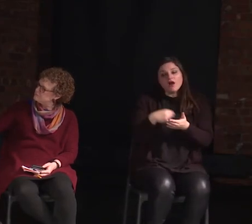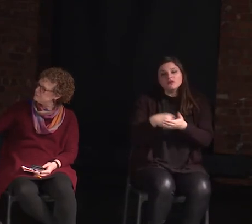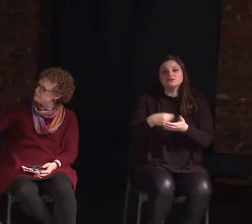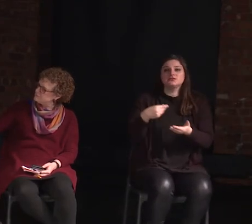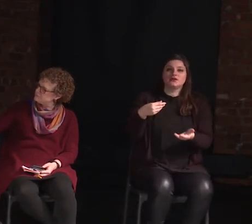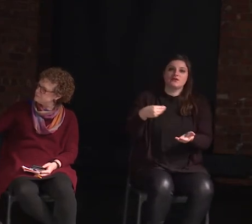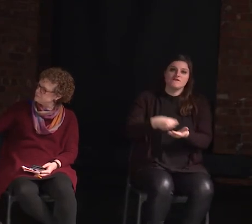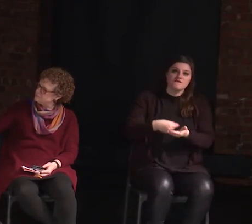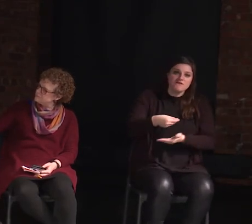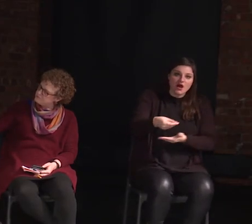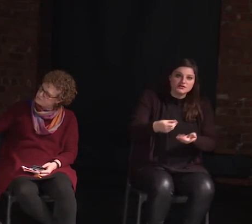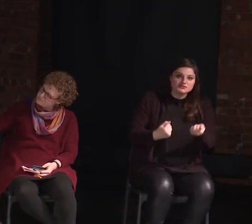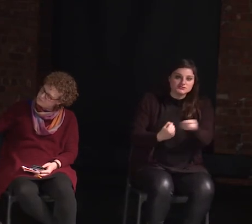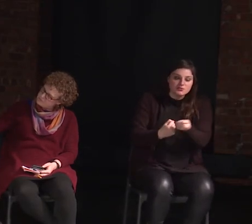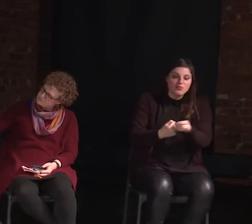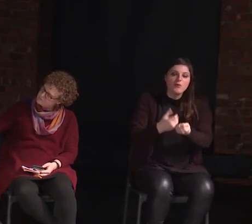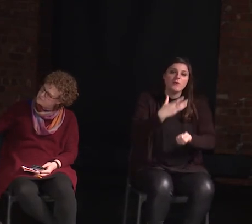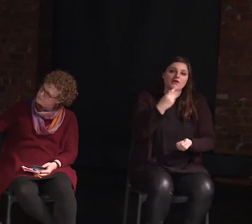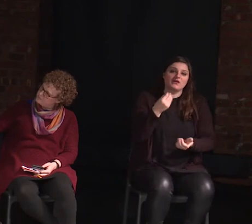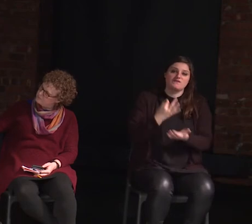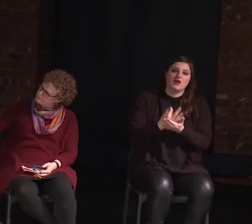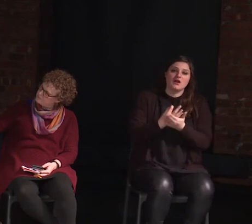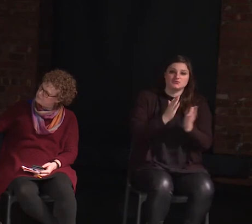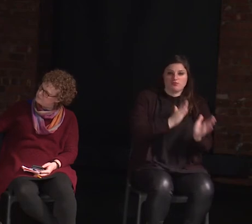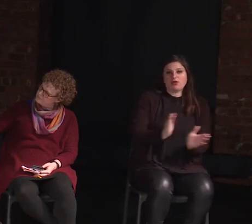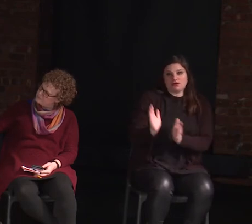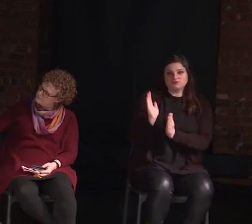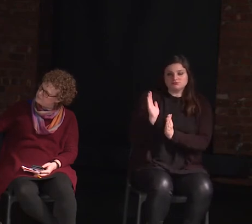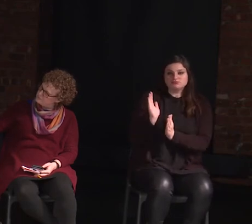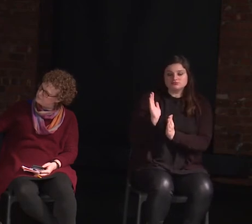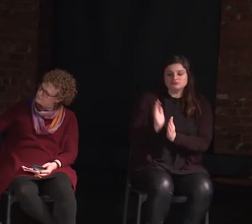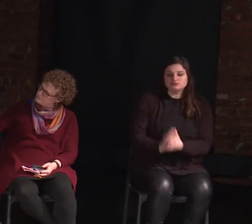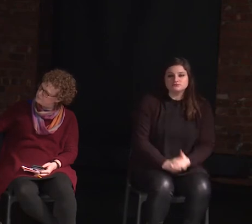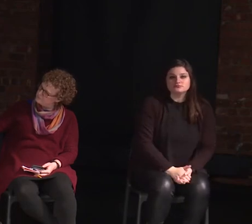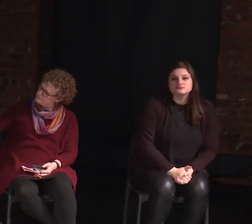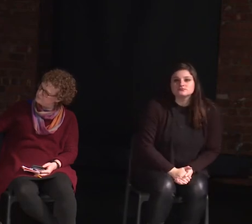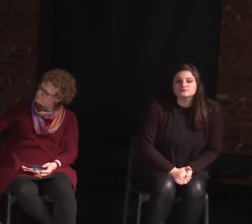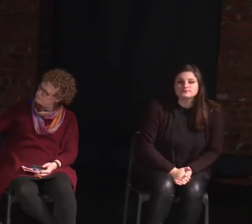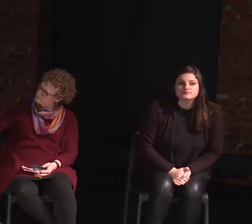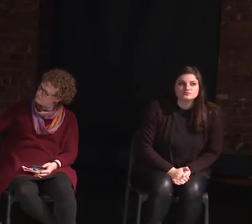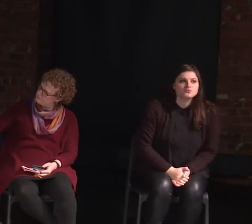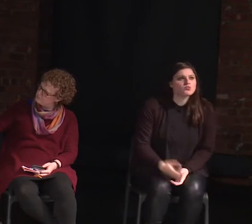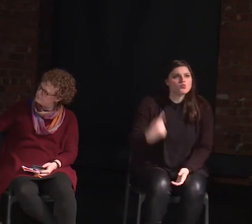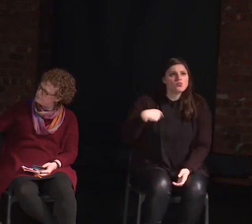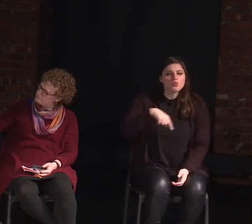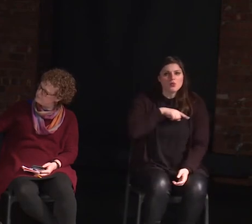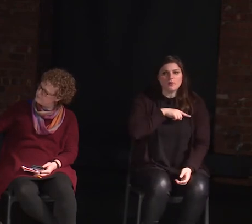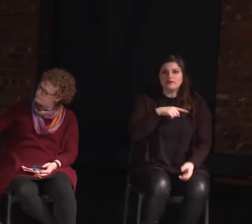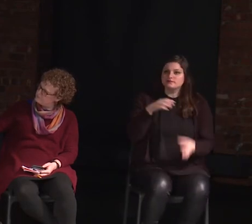know-how around financial planning. This was something that we certainly were thinking a lot about before the administration.